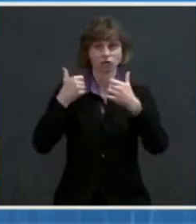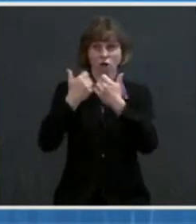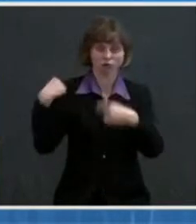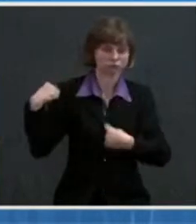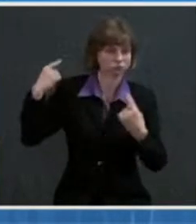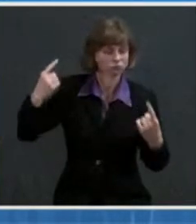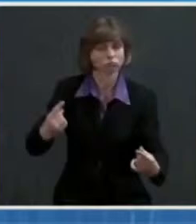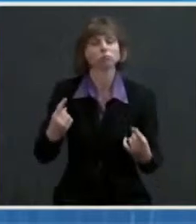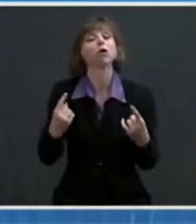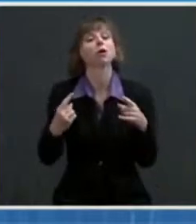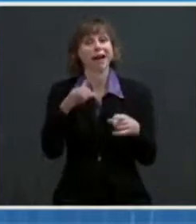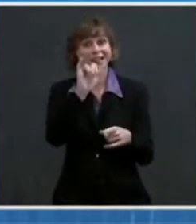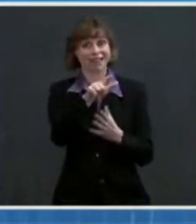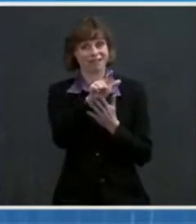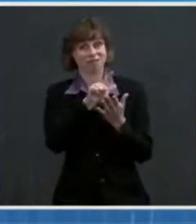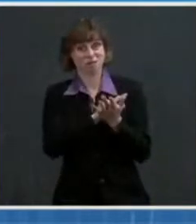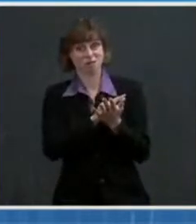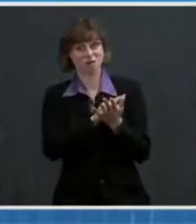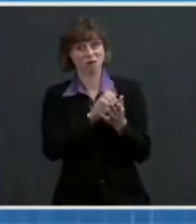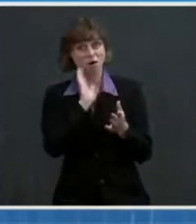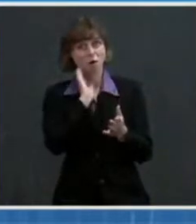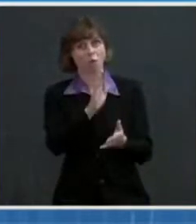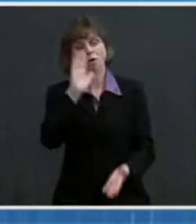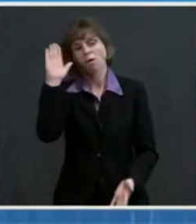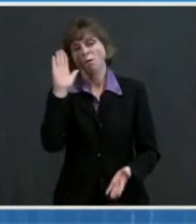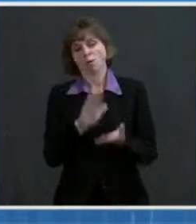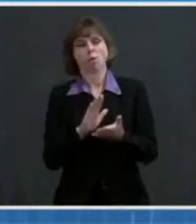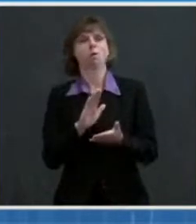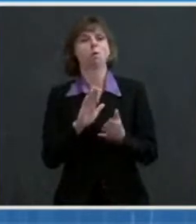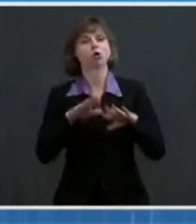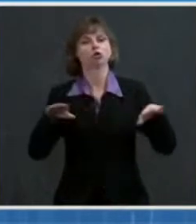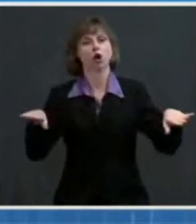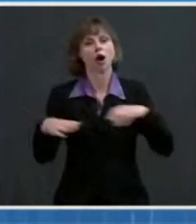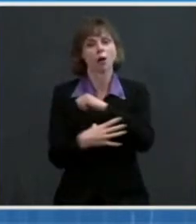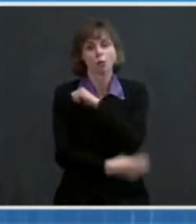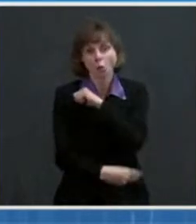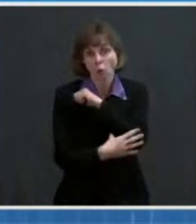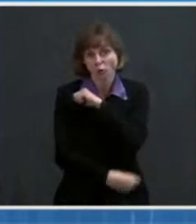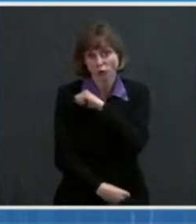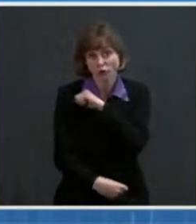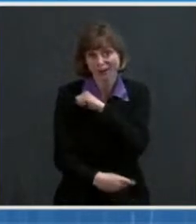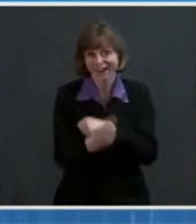THE COUNTRY'S GREATEST CHALLENGES AMERICANS HAVE EVER